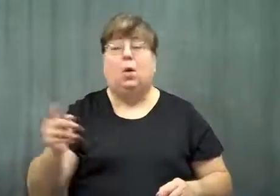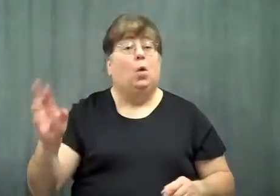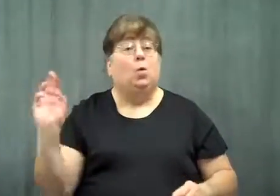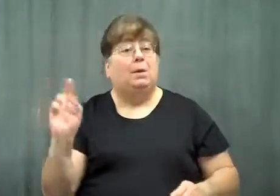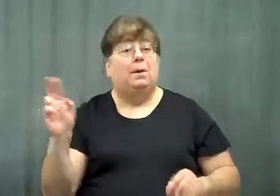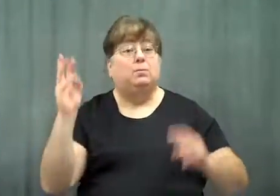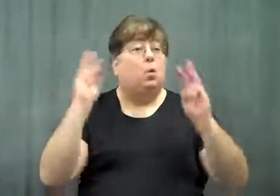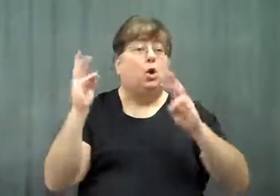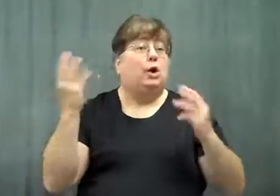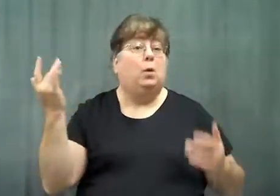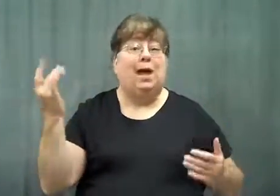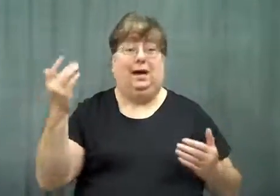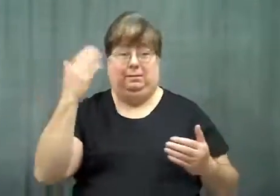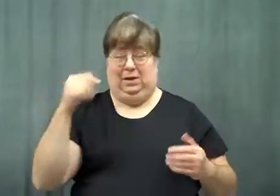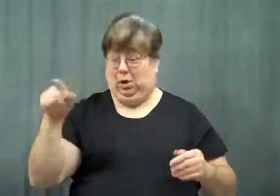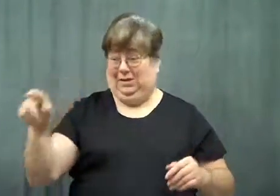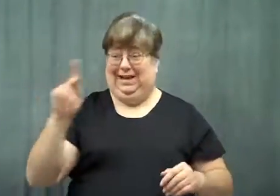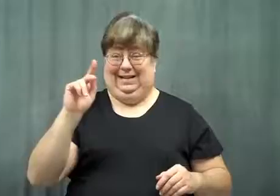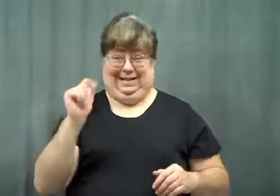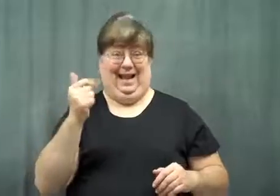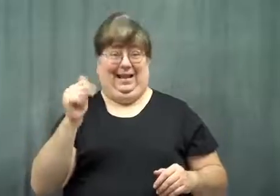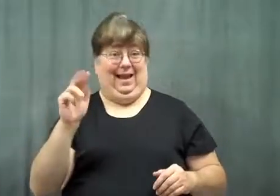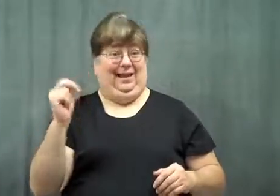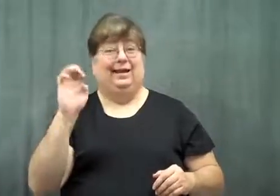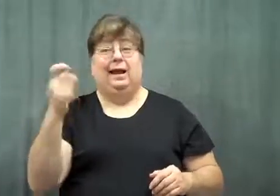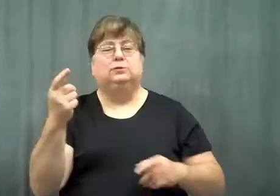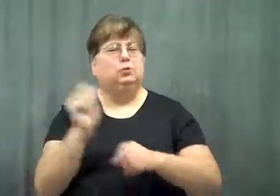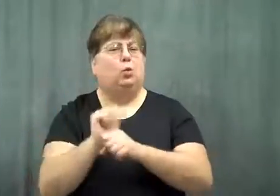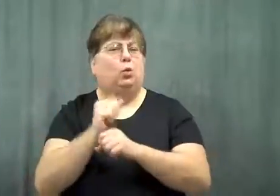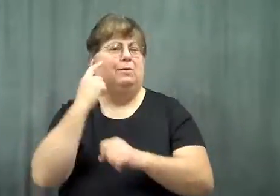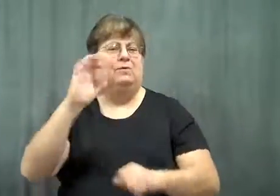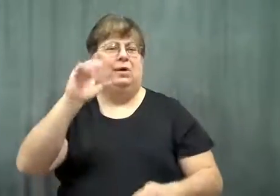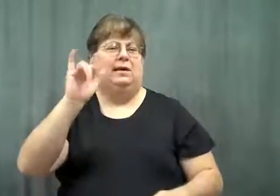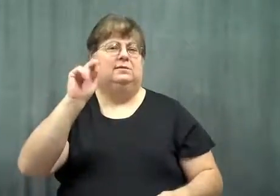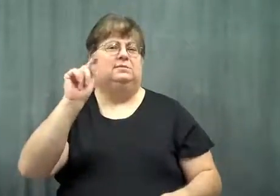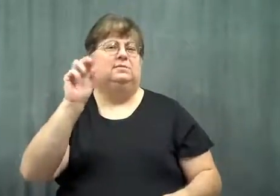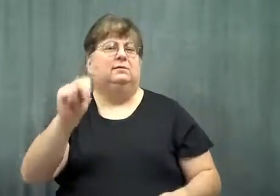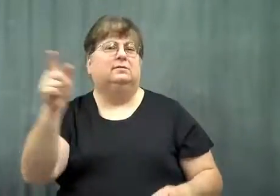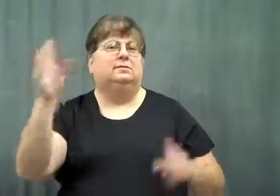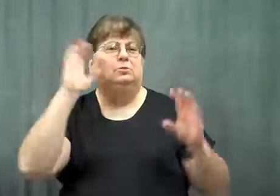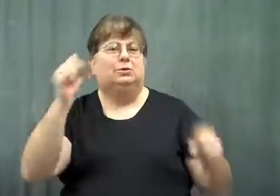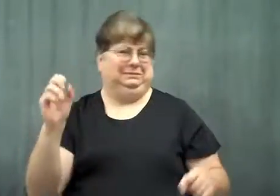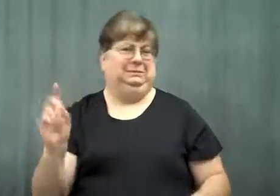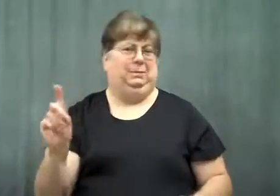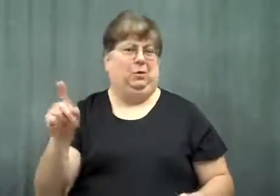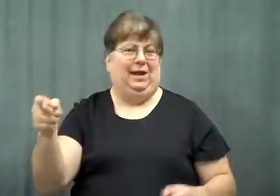The Republicans were concerned as Kagan had worked for President Clinton, a Democrat.